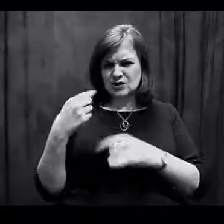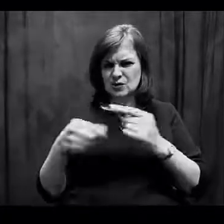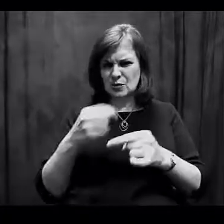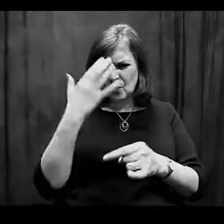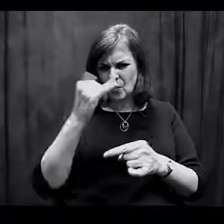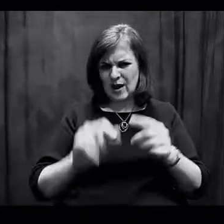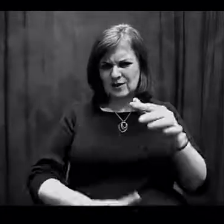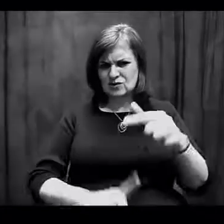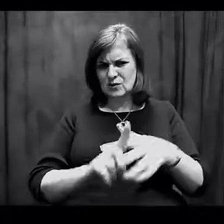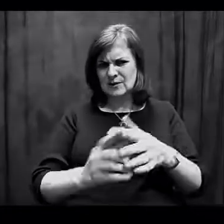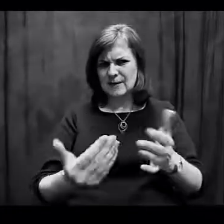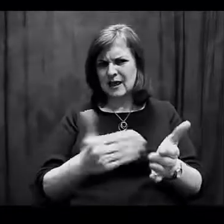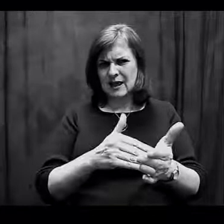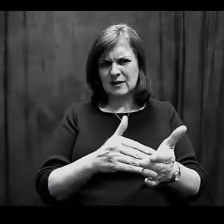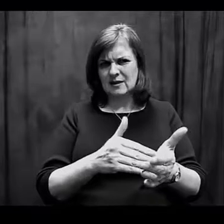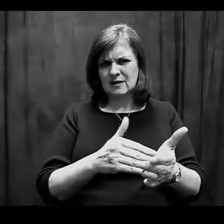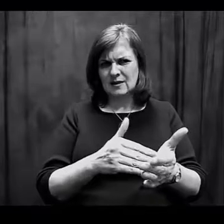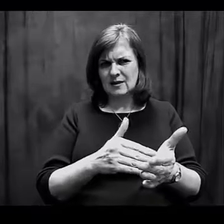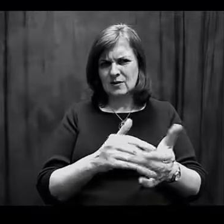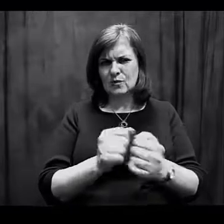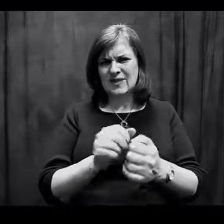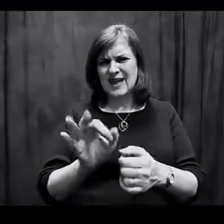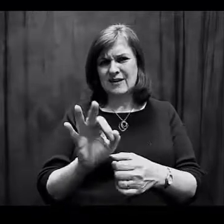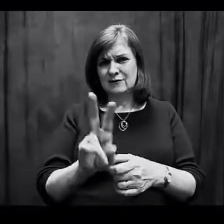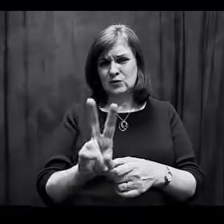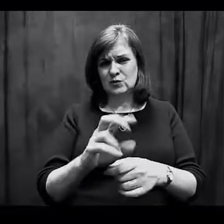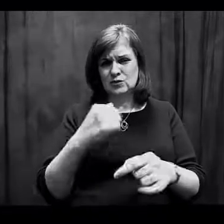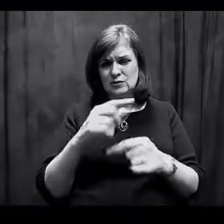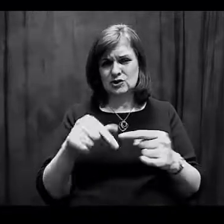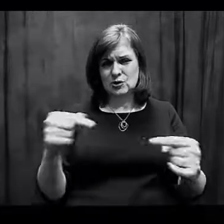and then why the white flower returns again